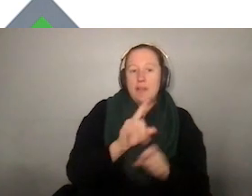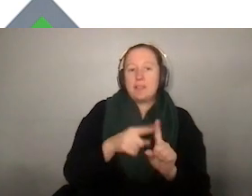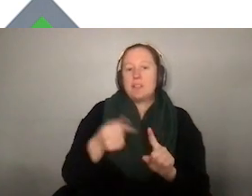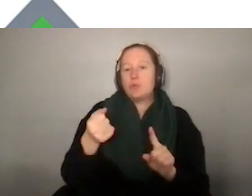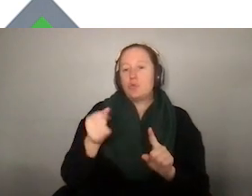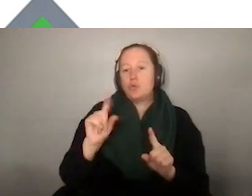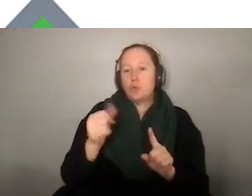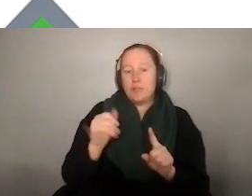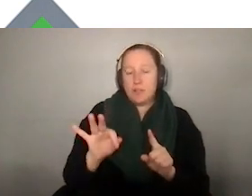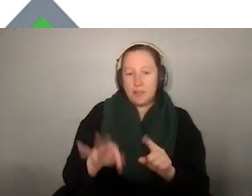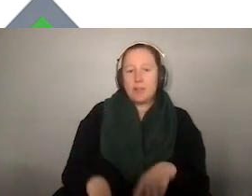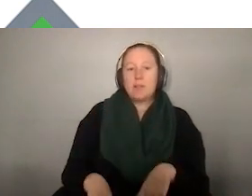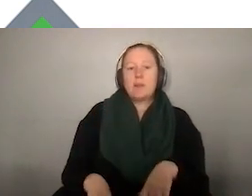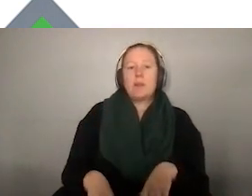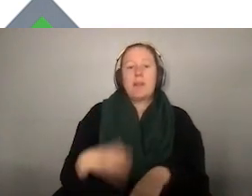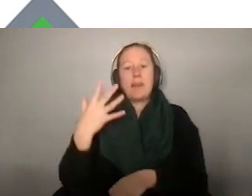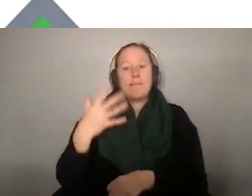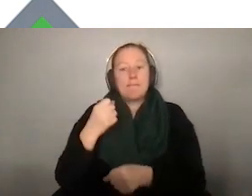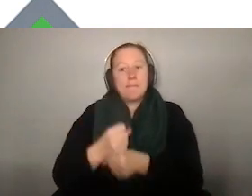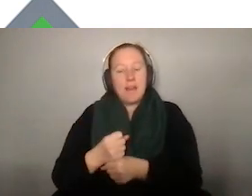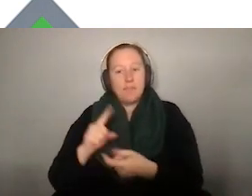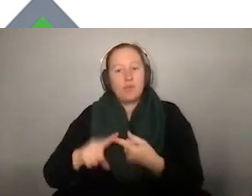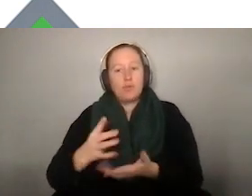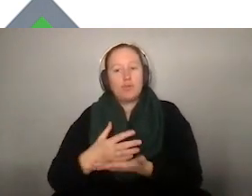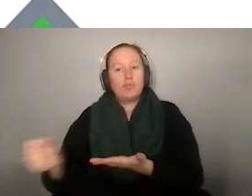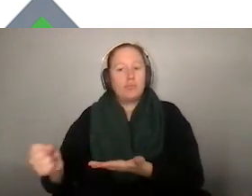Then there are five years to liquidate through 2024.